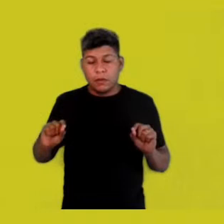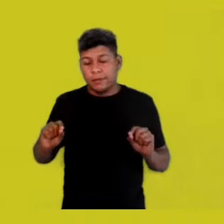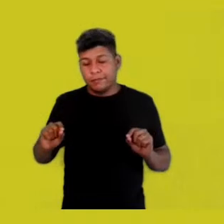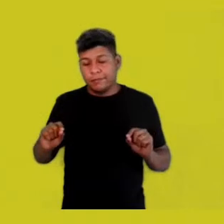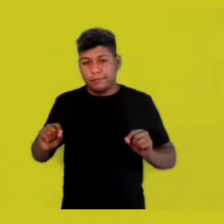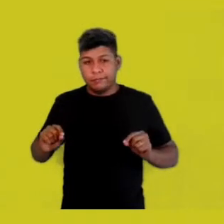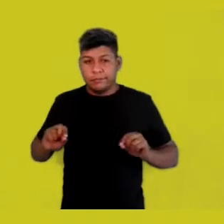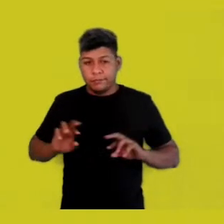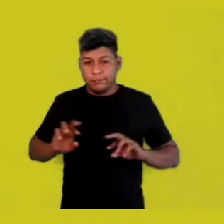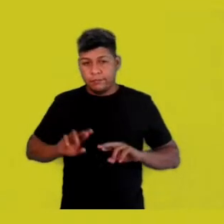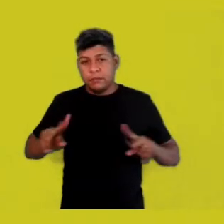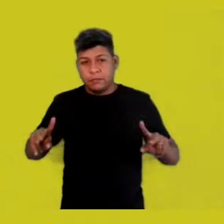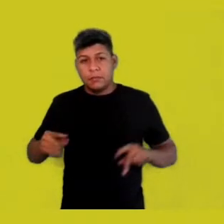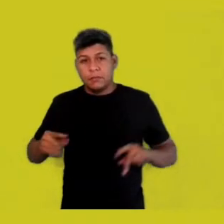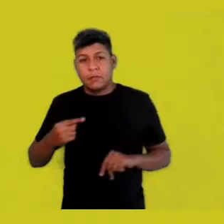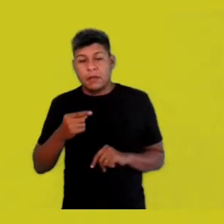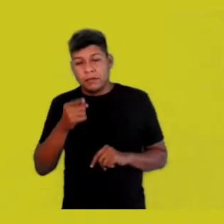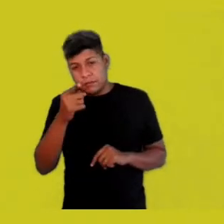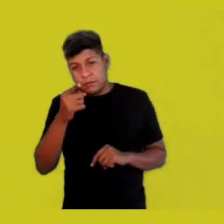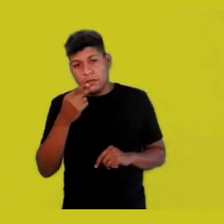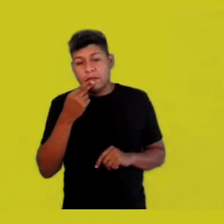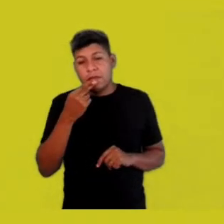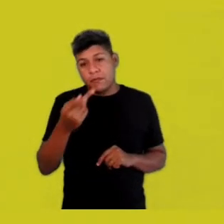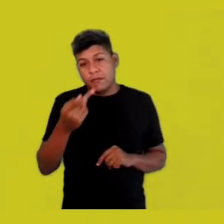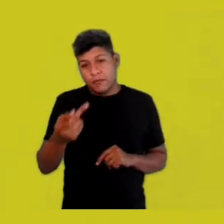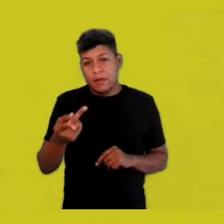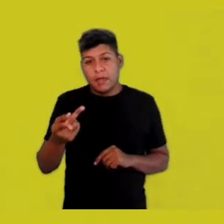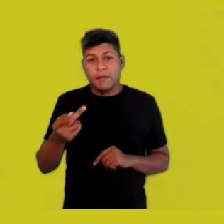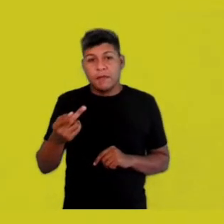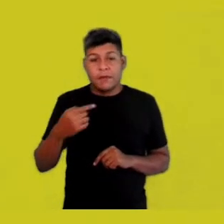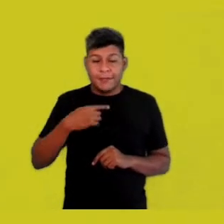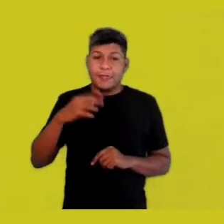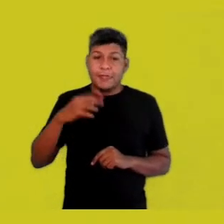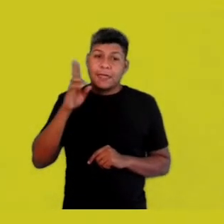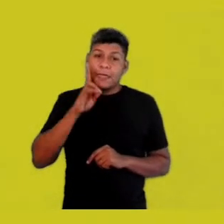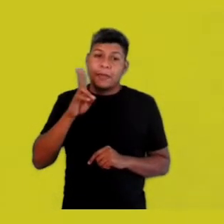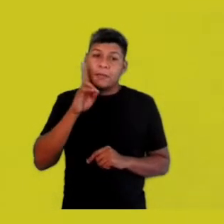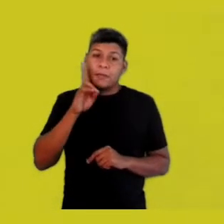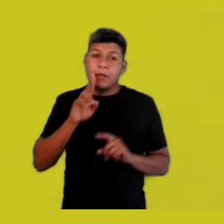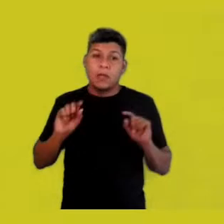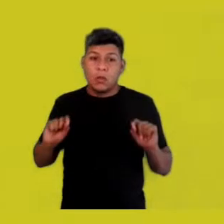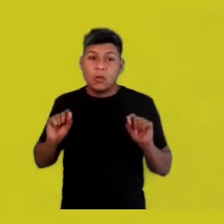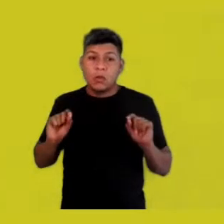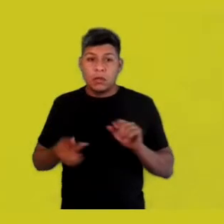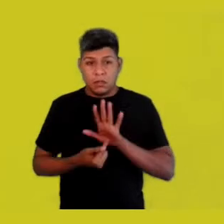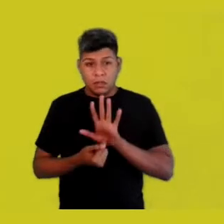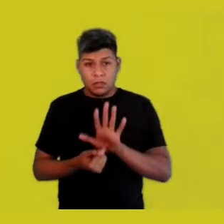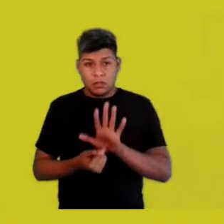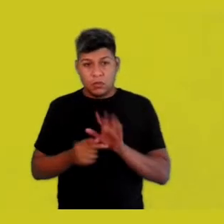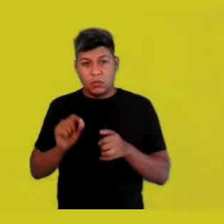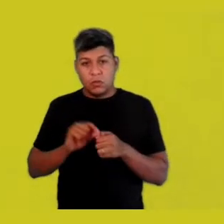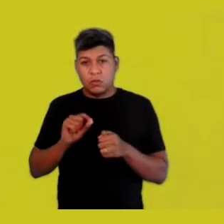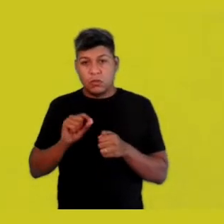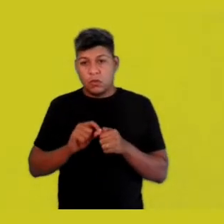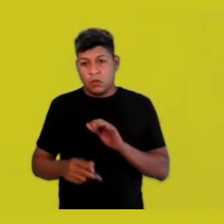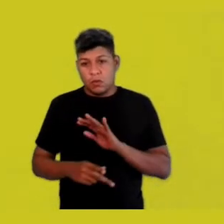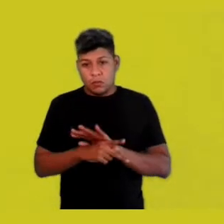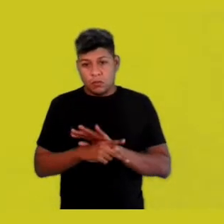While you were talking, I remembered a highlight I chose for Vagamundos